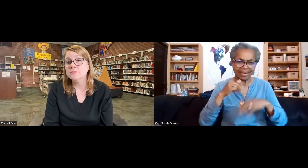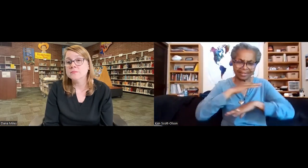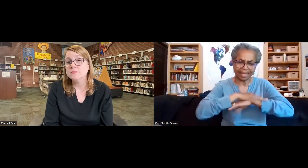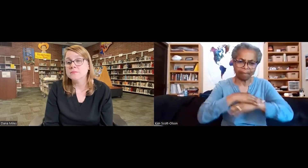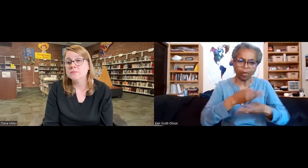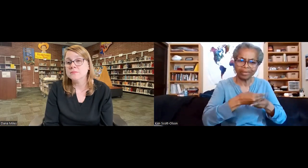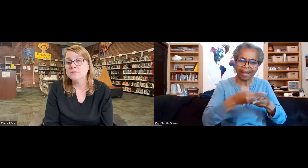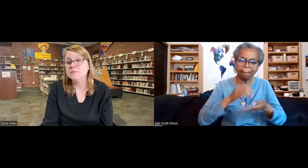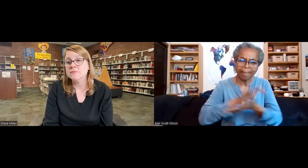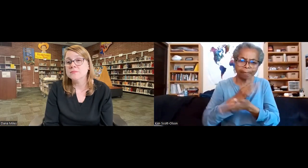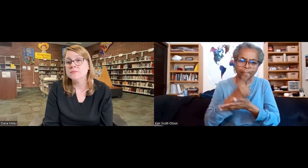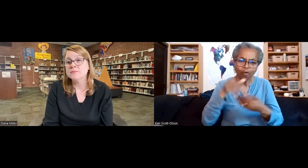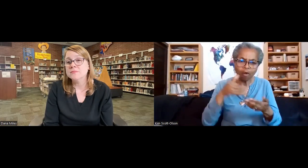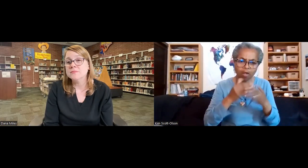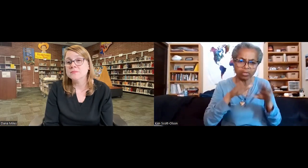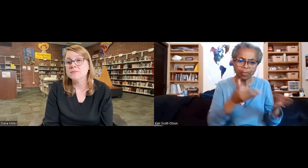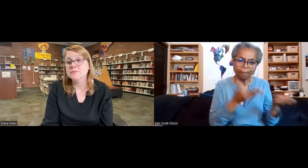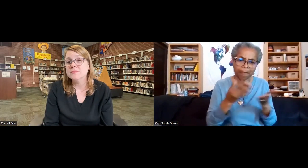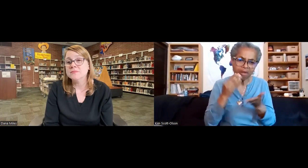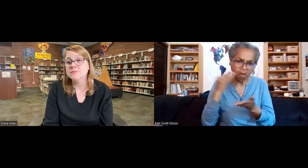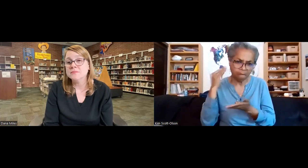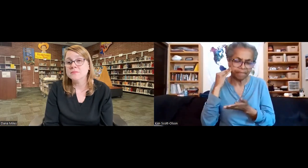with papers for all the children to bring home.